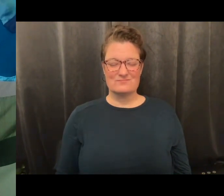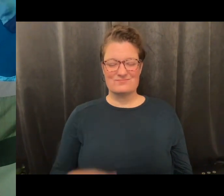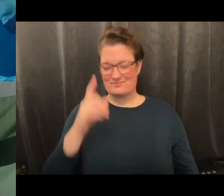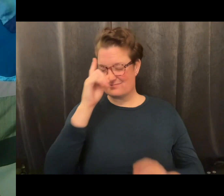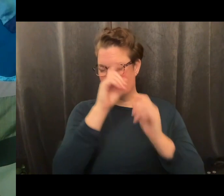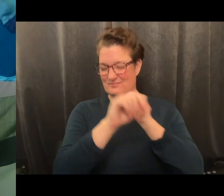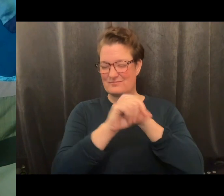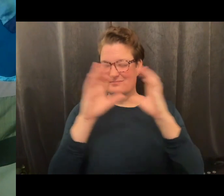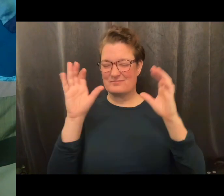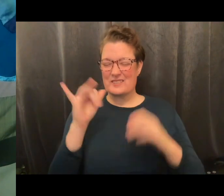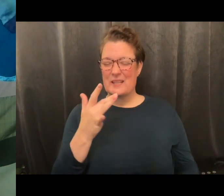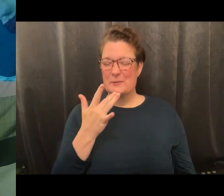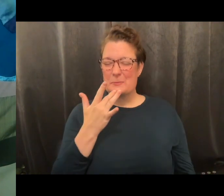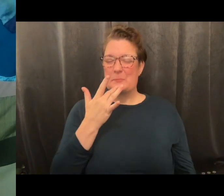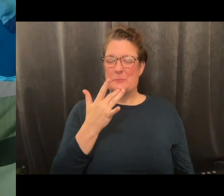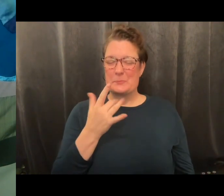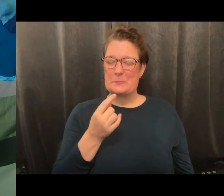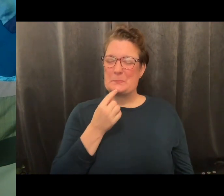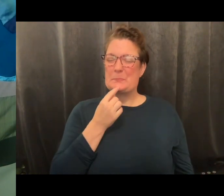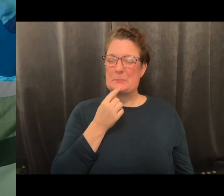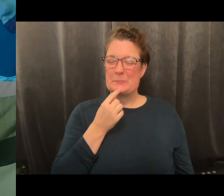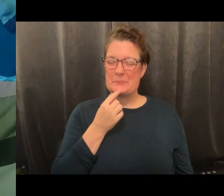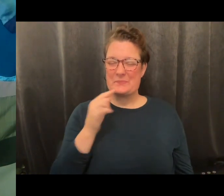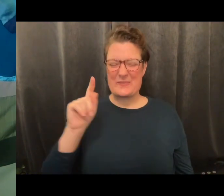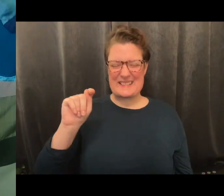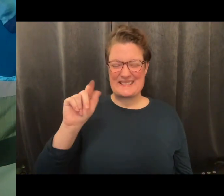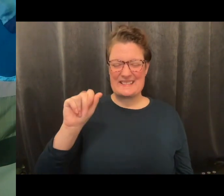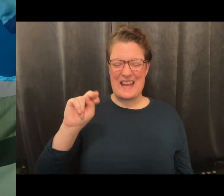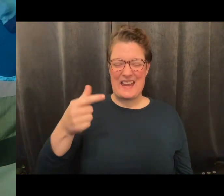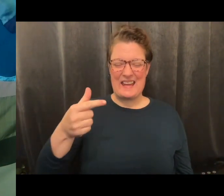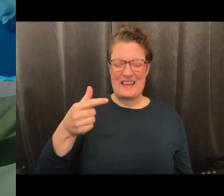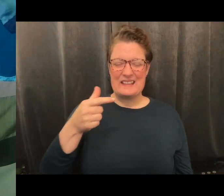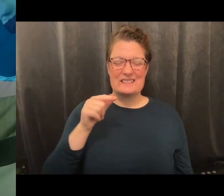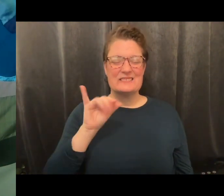juice or wine or grape off the vine.